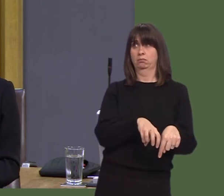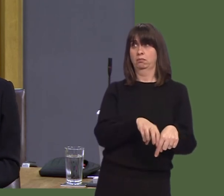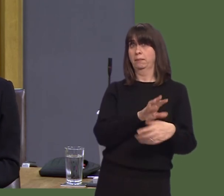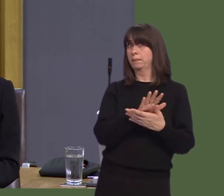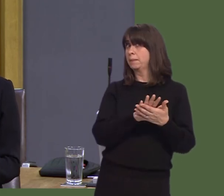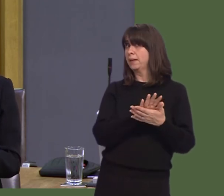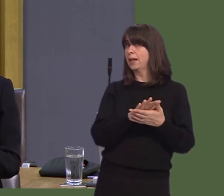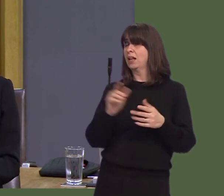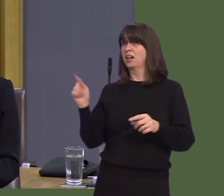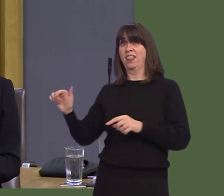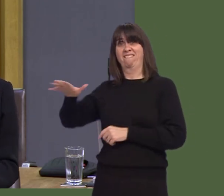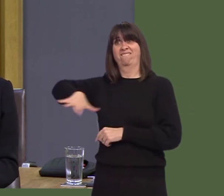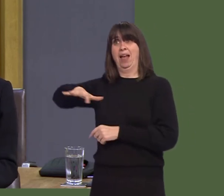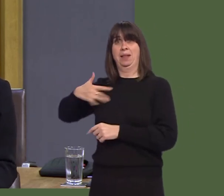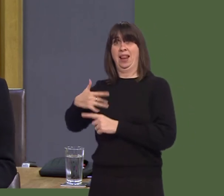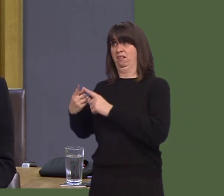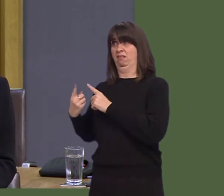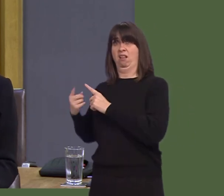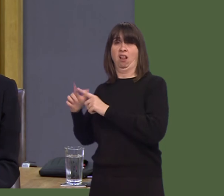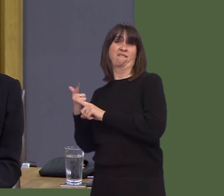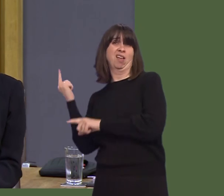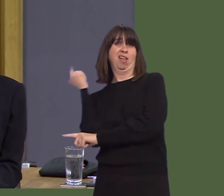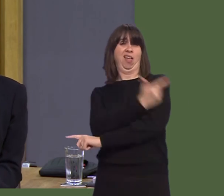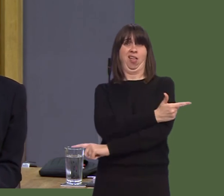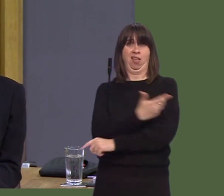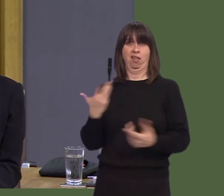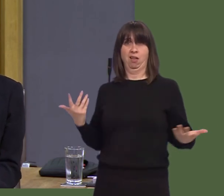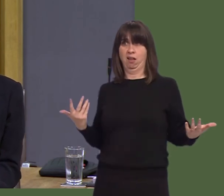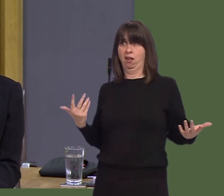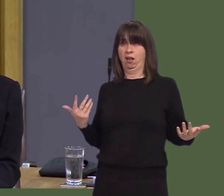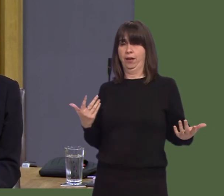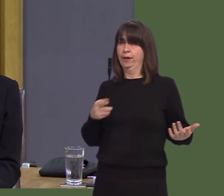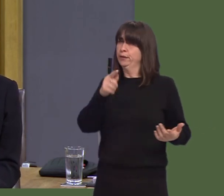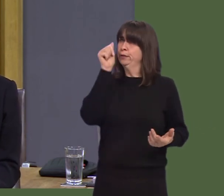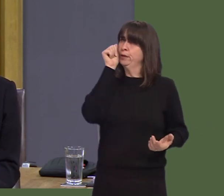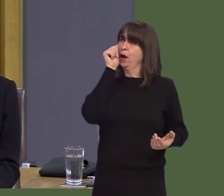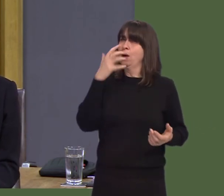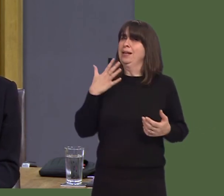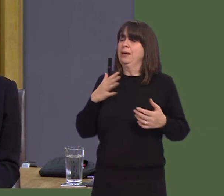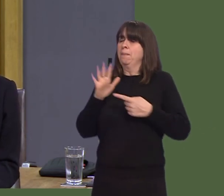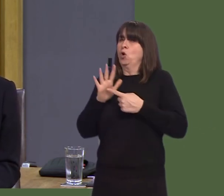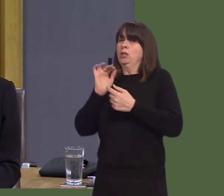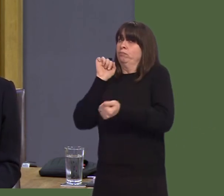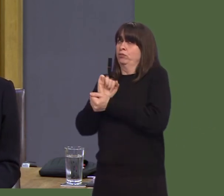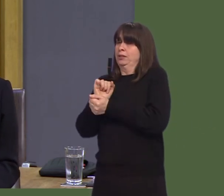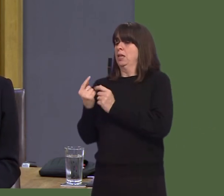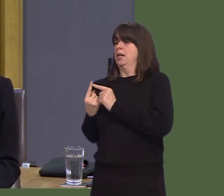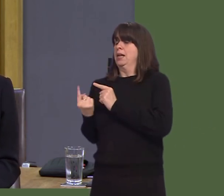had seven consultants serving all those people. You could have an endoscopy there but if the endoscopy discovered some issue that had to